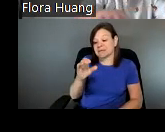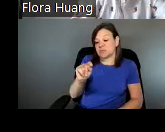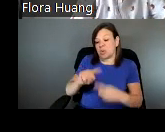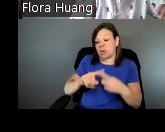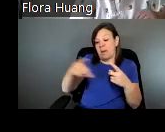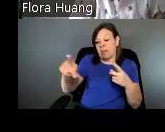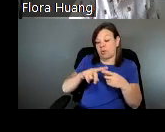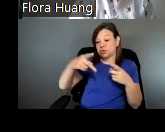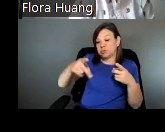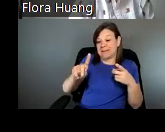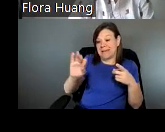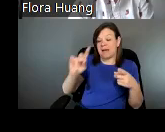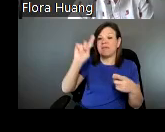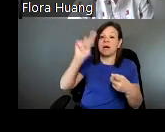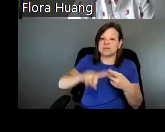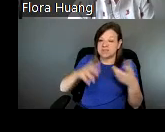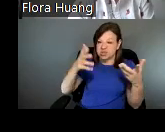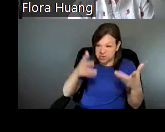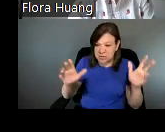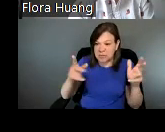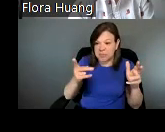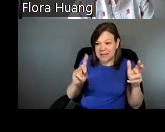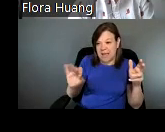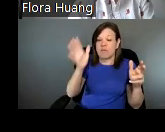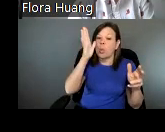unless you are sure that the PDF is going to be accessible.